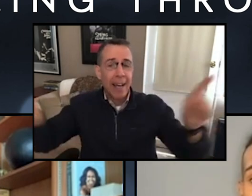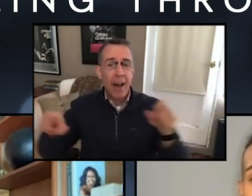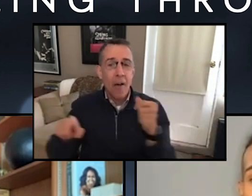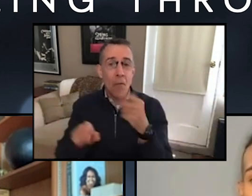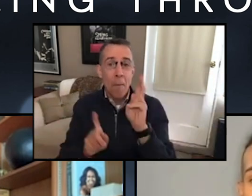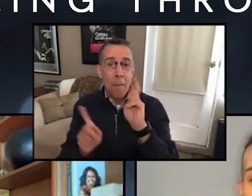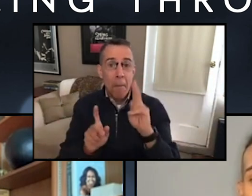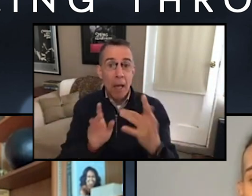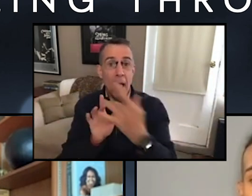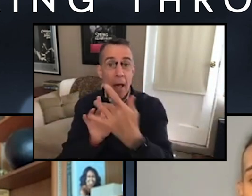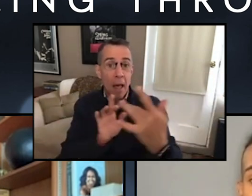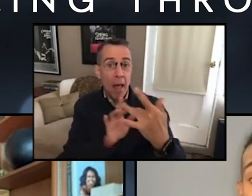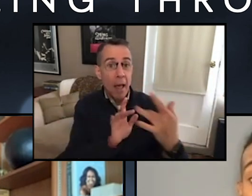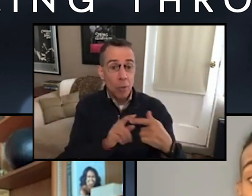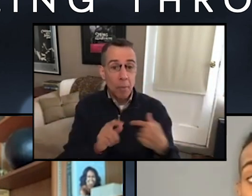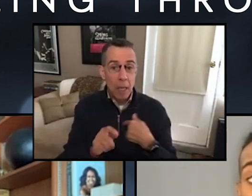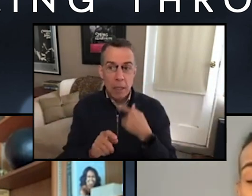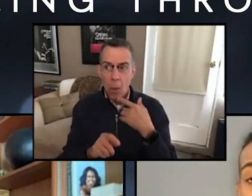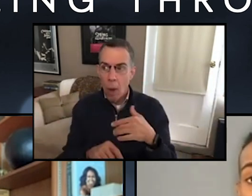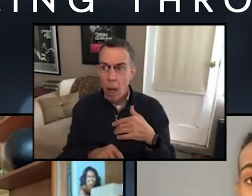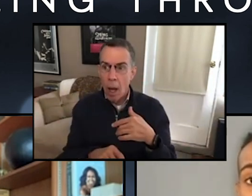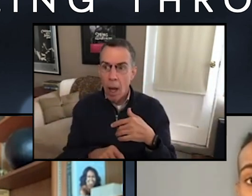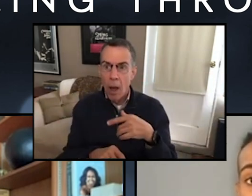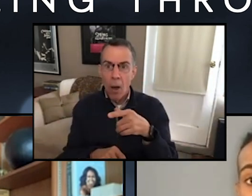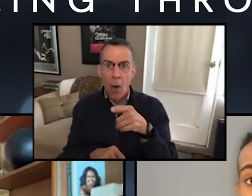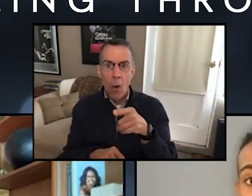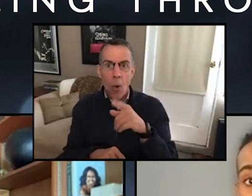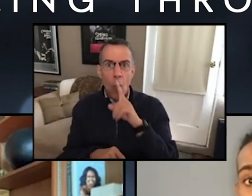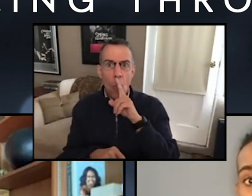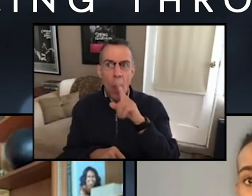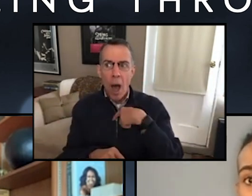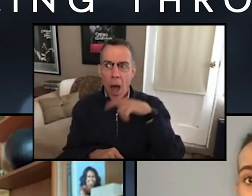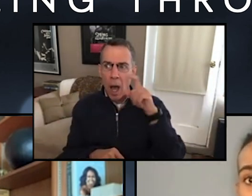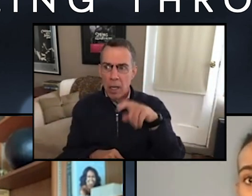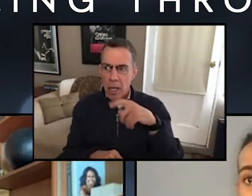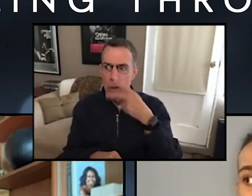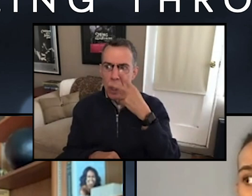me. They were like, "yo, I really needed to see this." Some people were saying